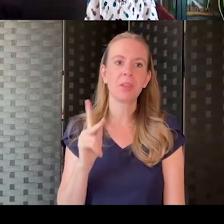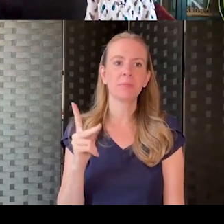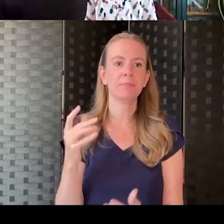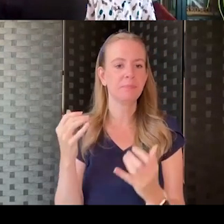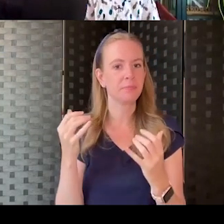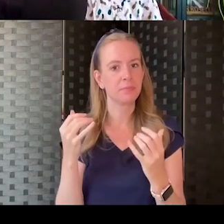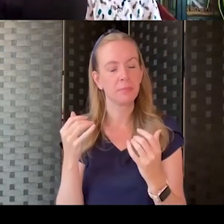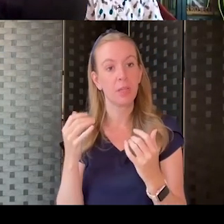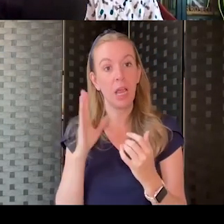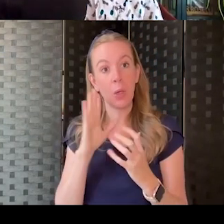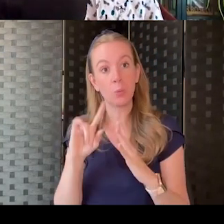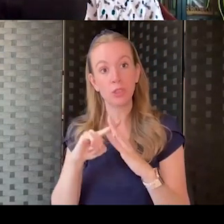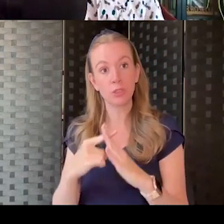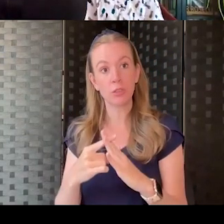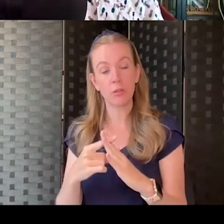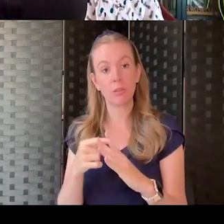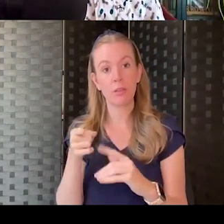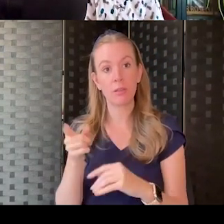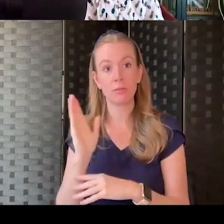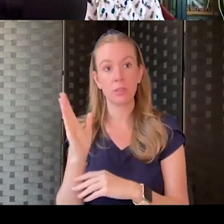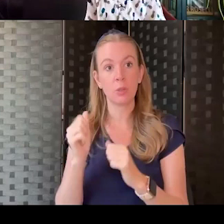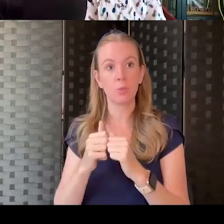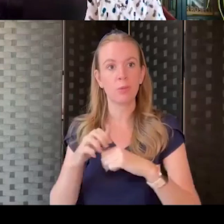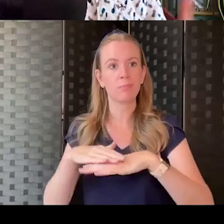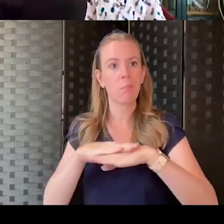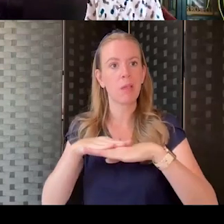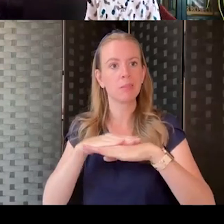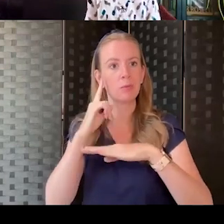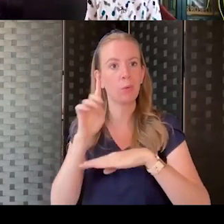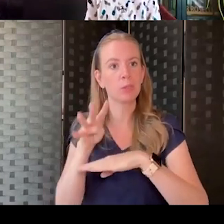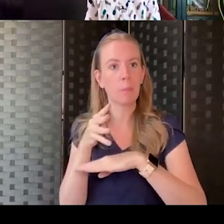I'm going to start this talk with the basics of tables, though. The image here is a plain